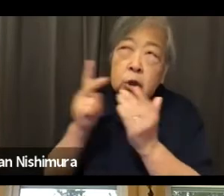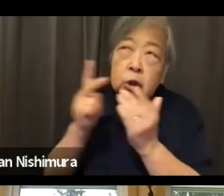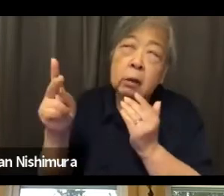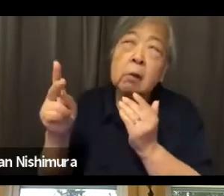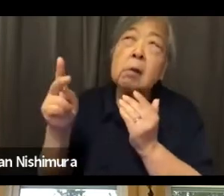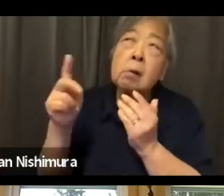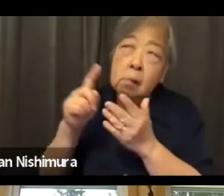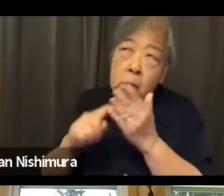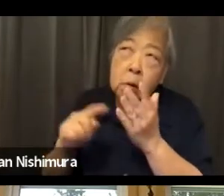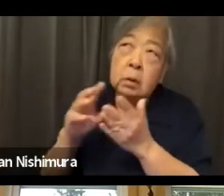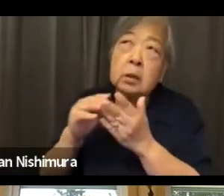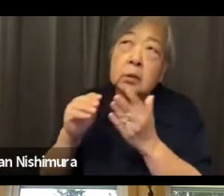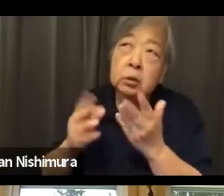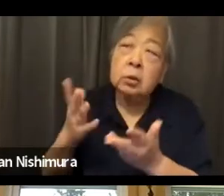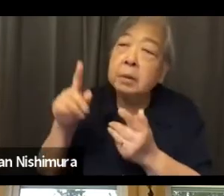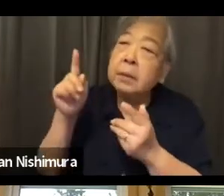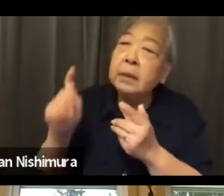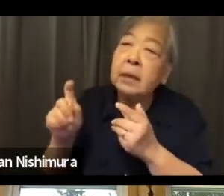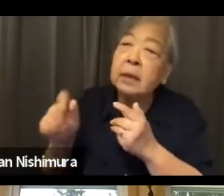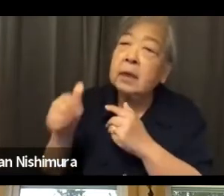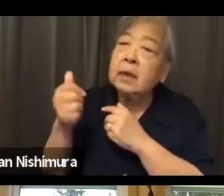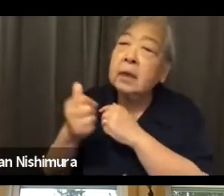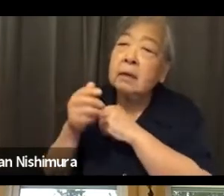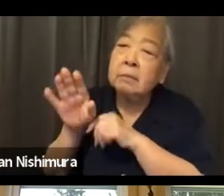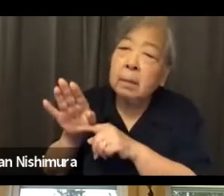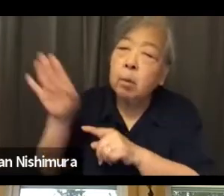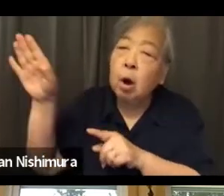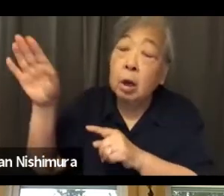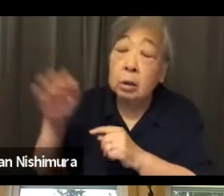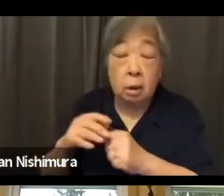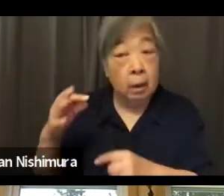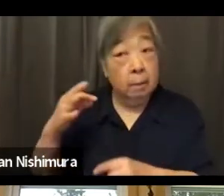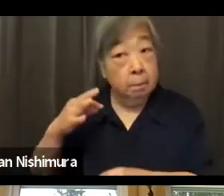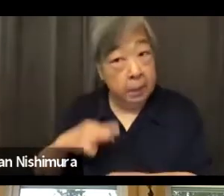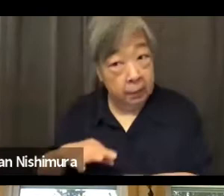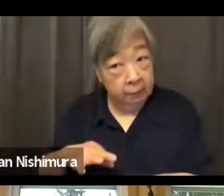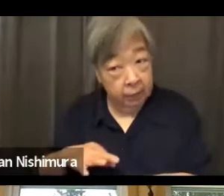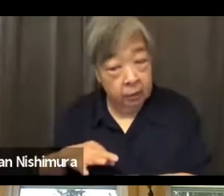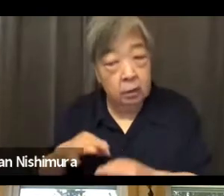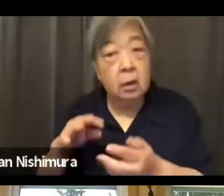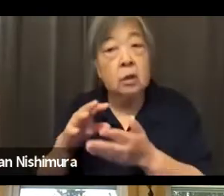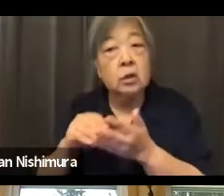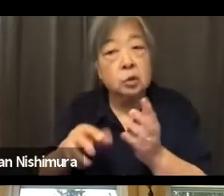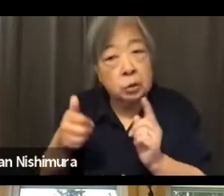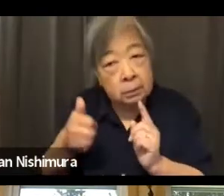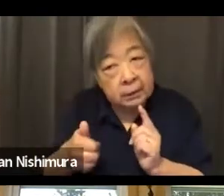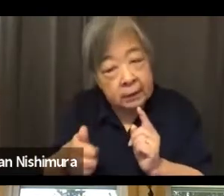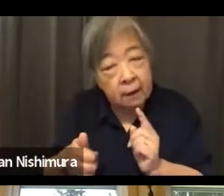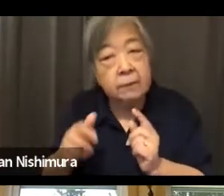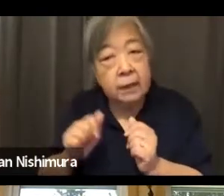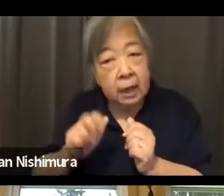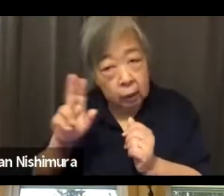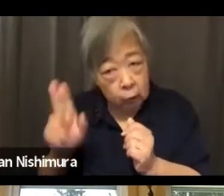The benefit of this is that it is something that the student can then utilize in reflection